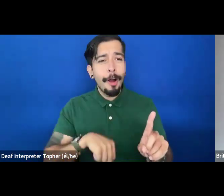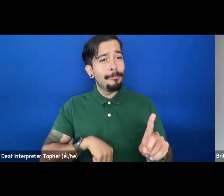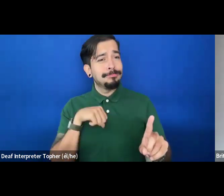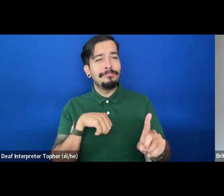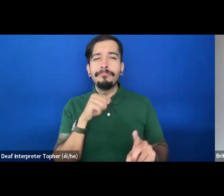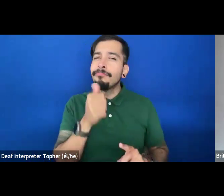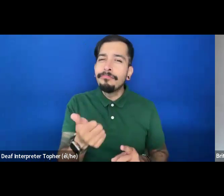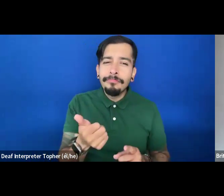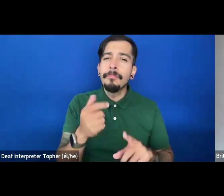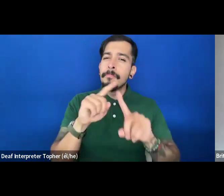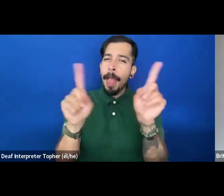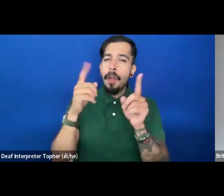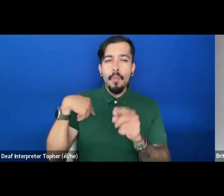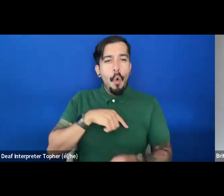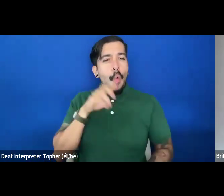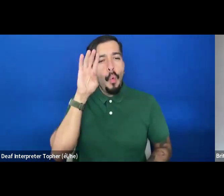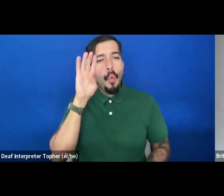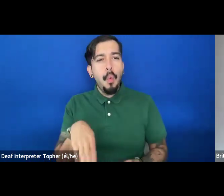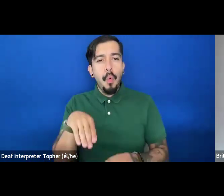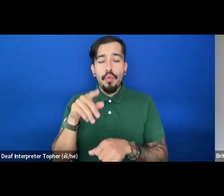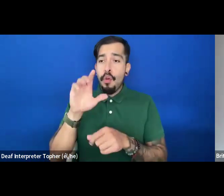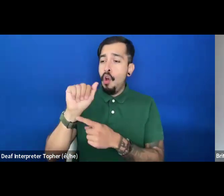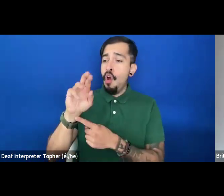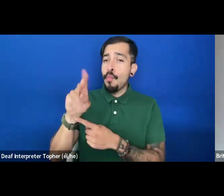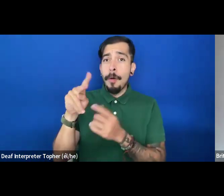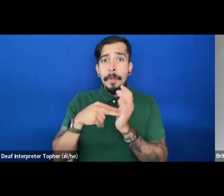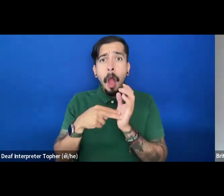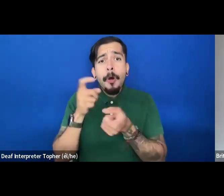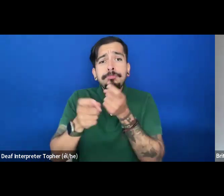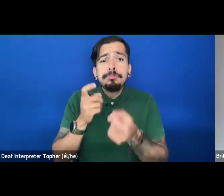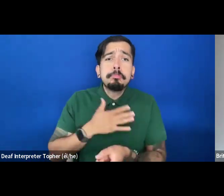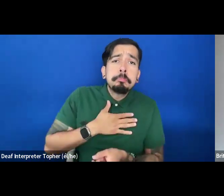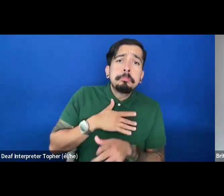it's not about doing someone else a favor, it's political work.